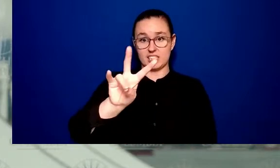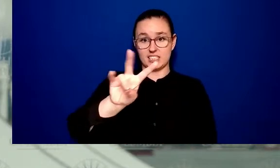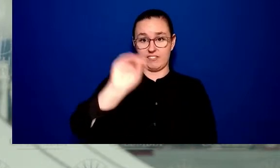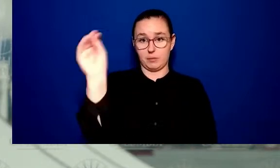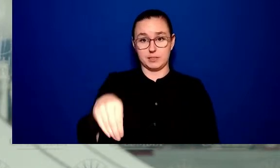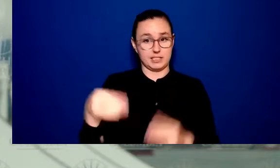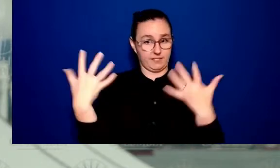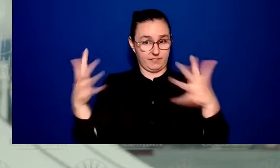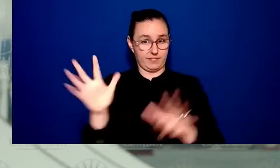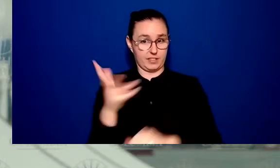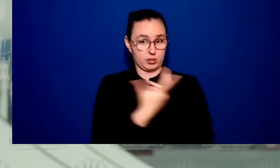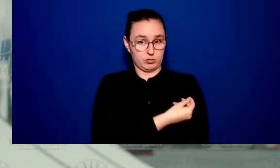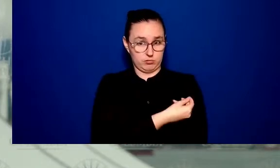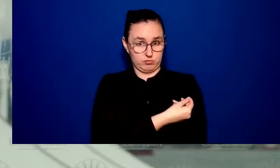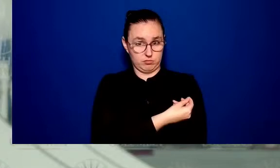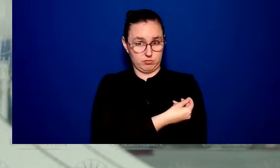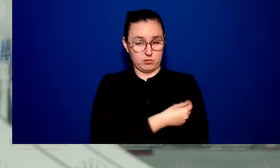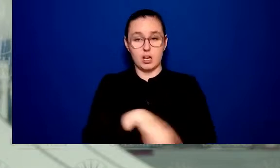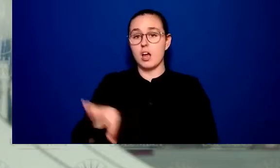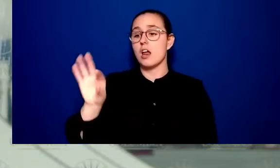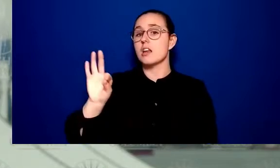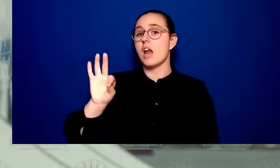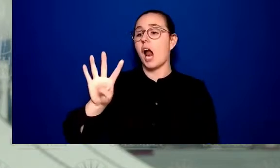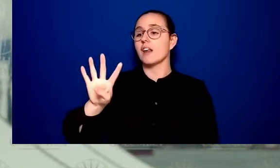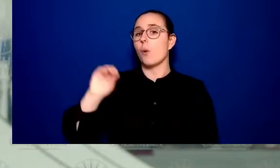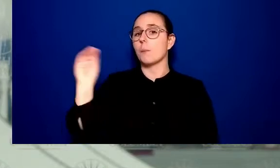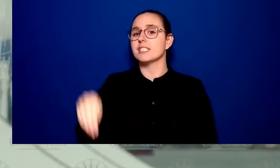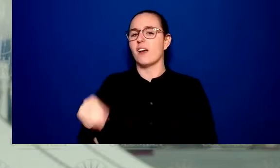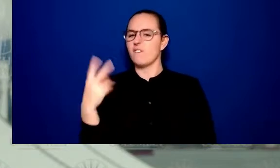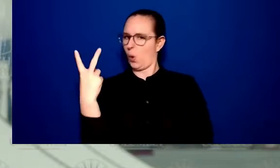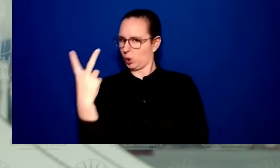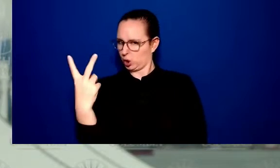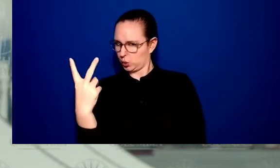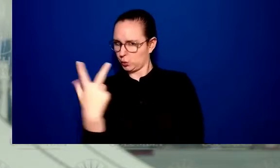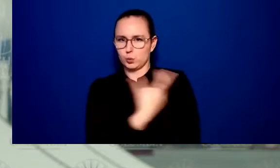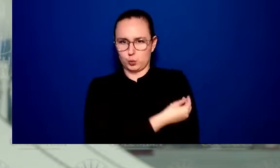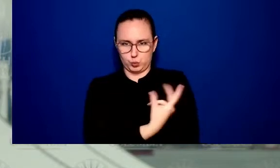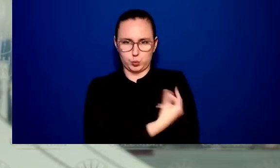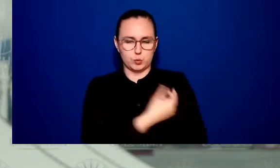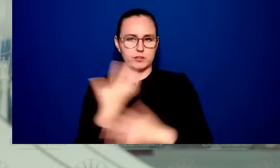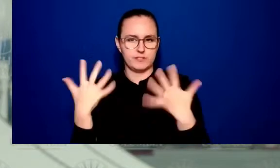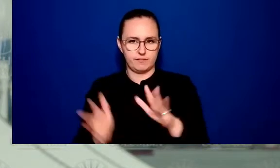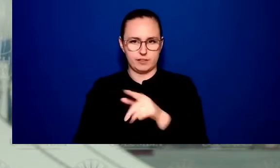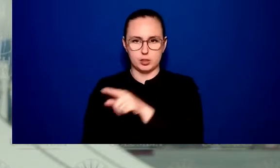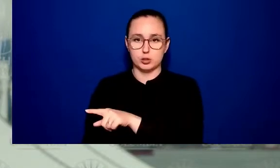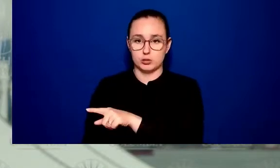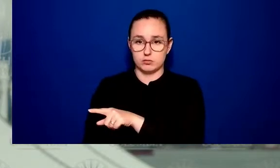2nd dose and so of the. 7789